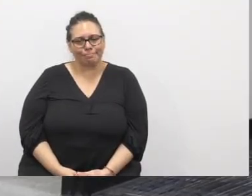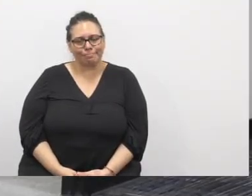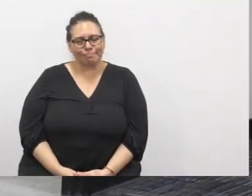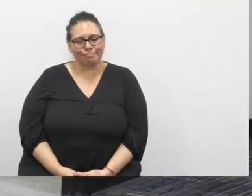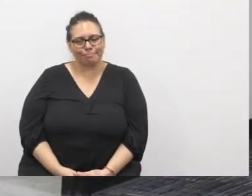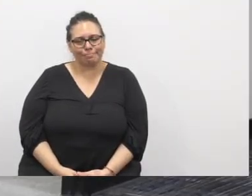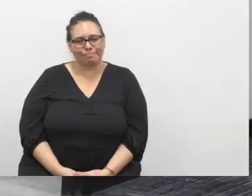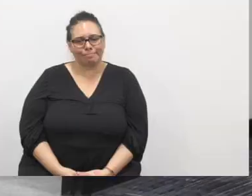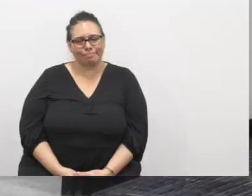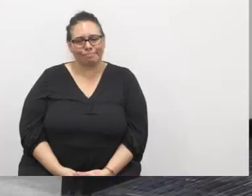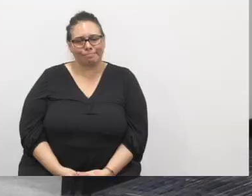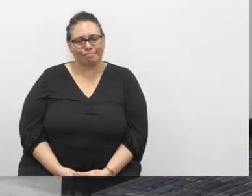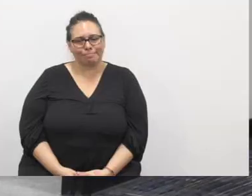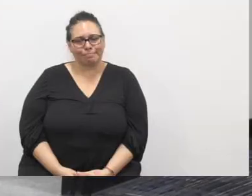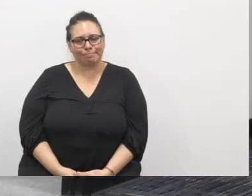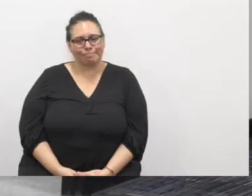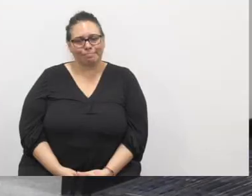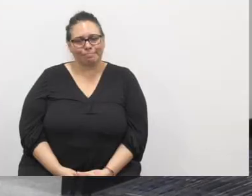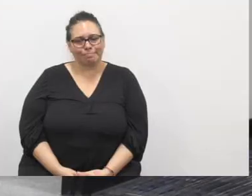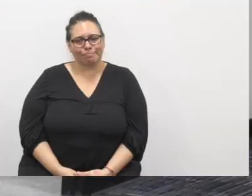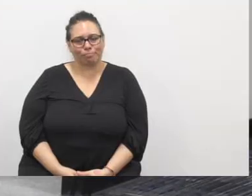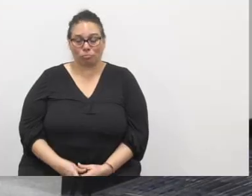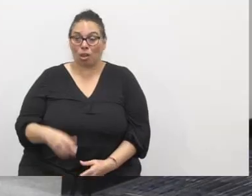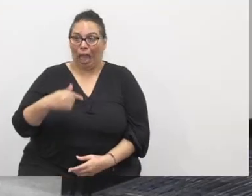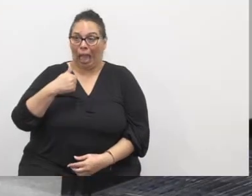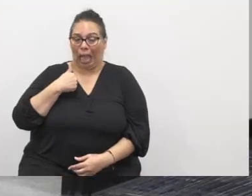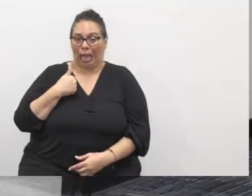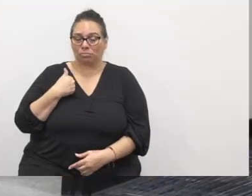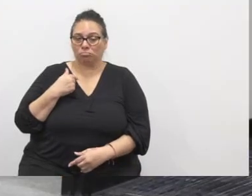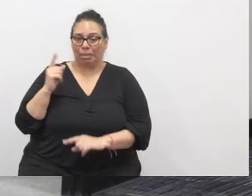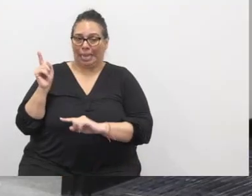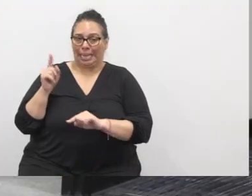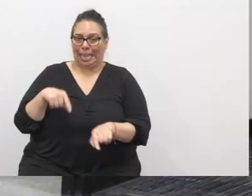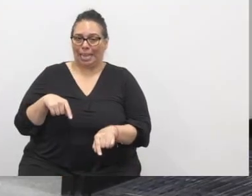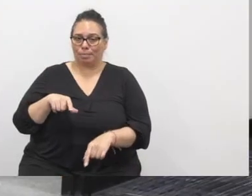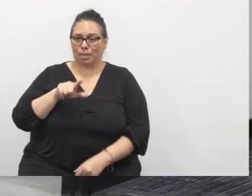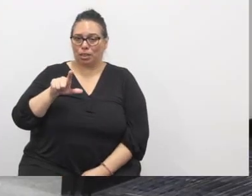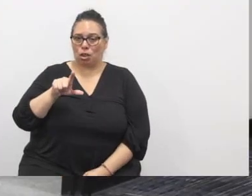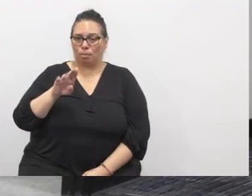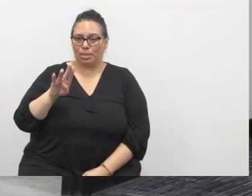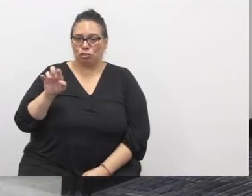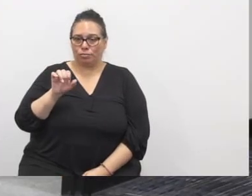I actually came to Long Beach Unified after being in Texas, and then I moved to California.